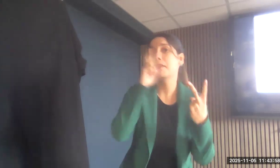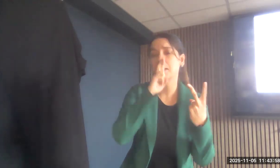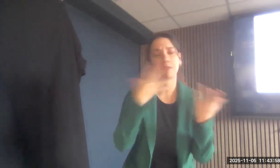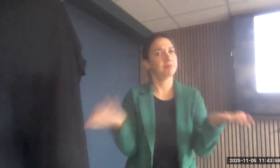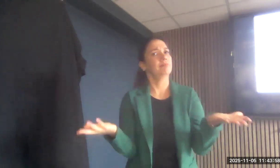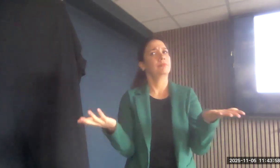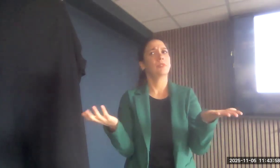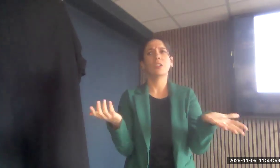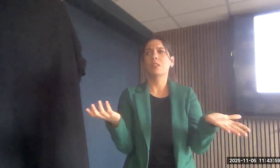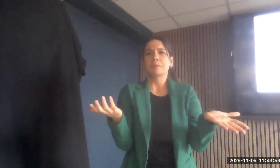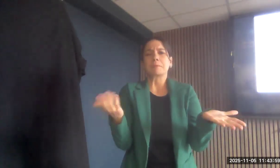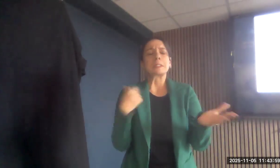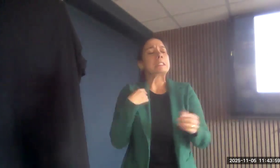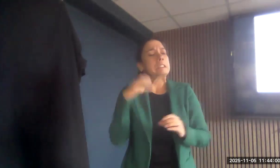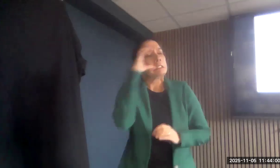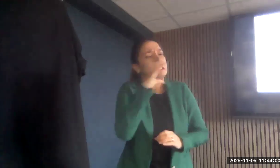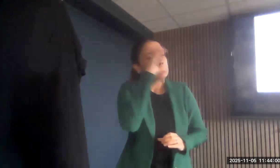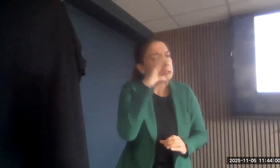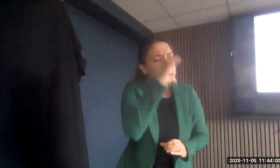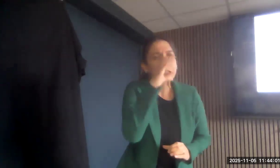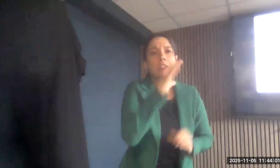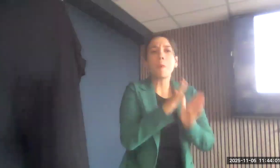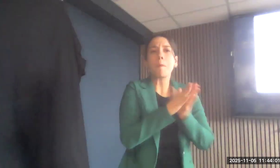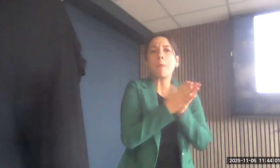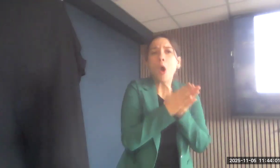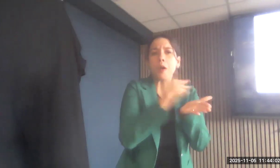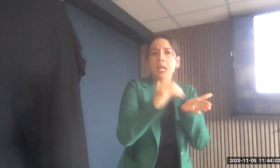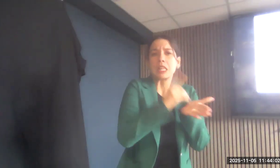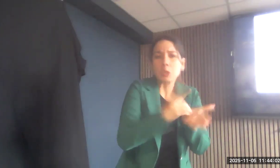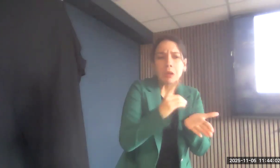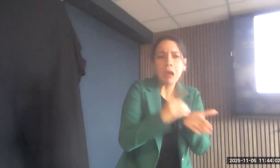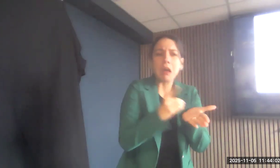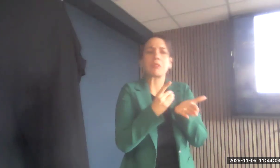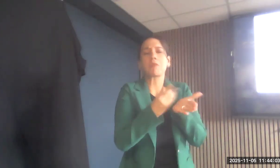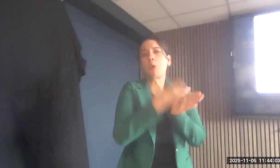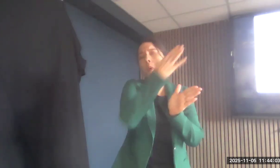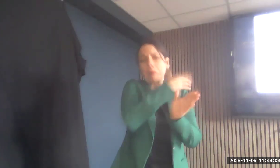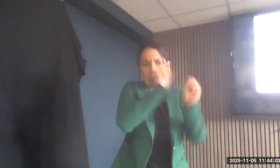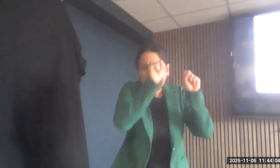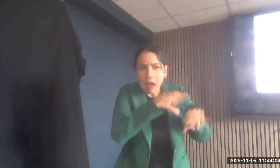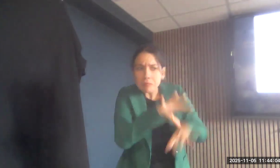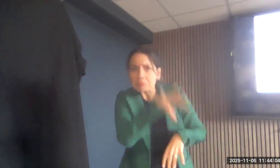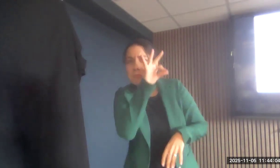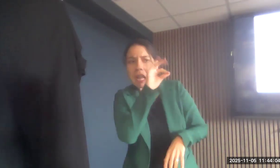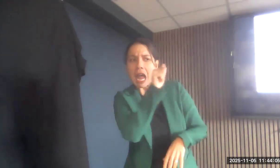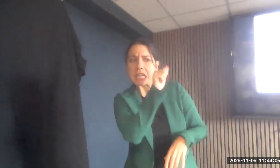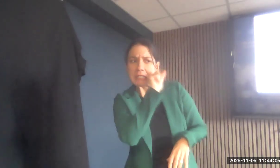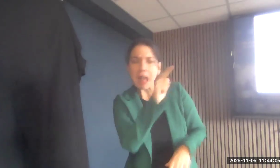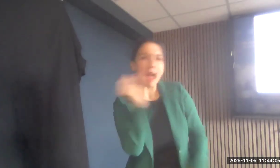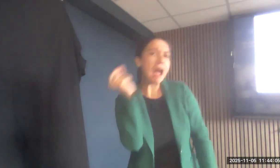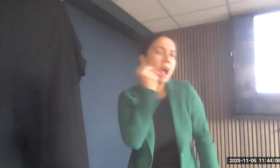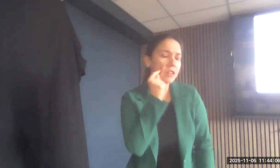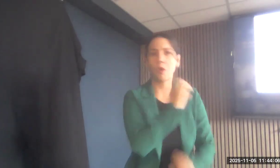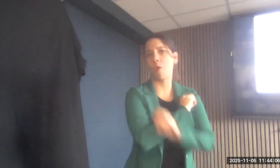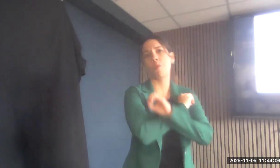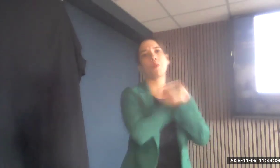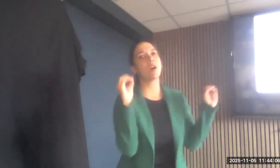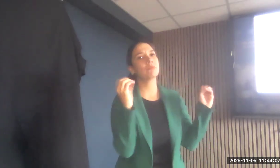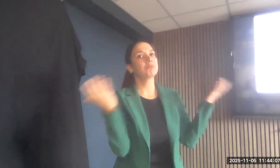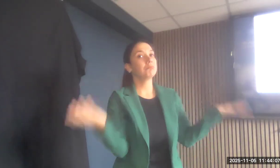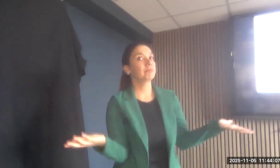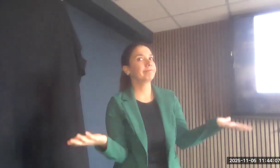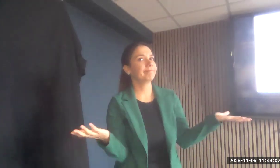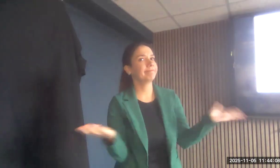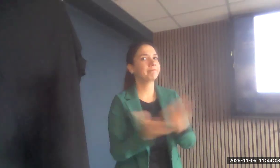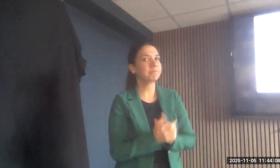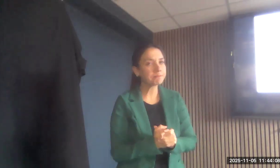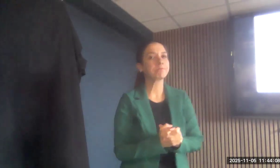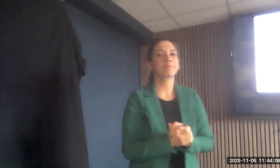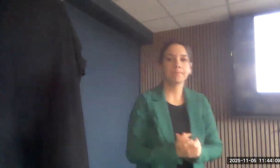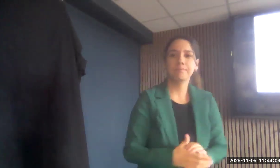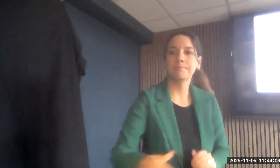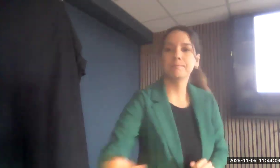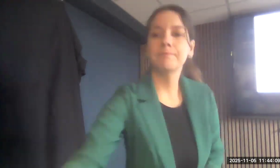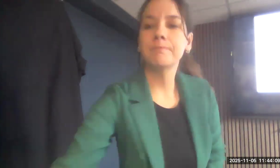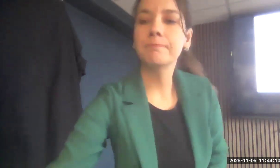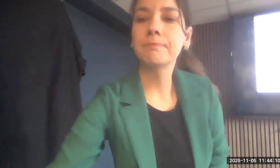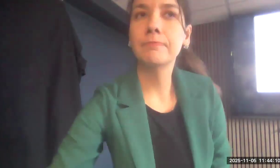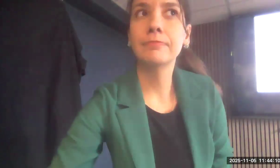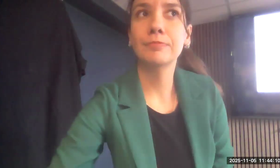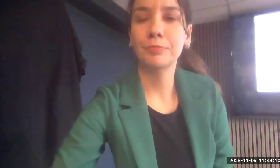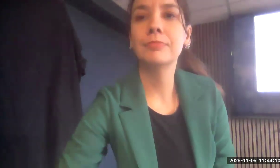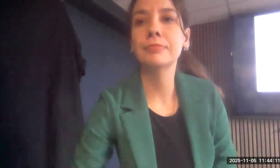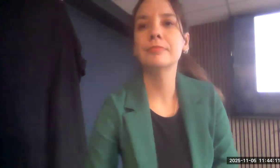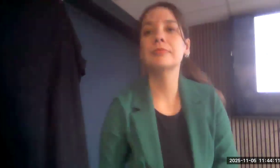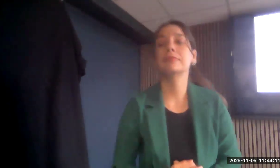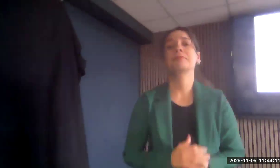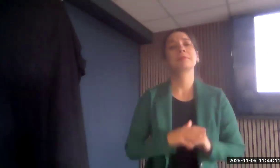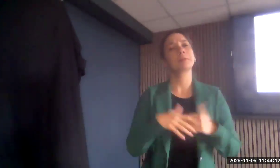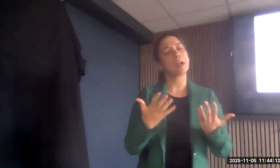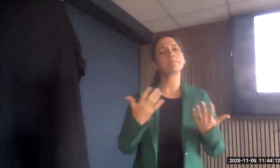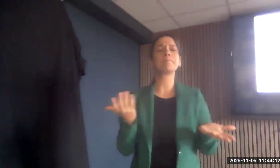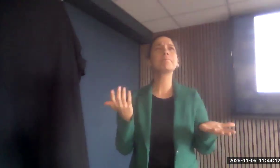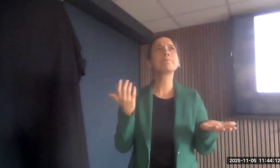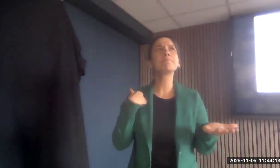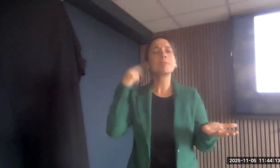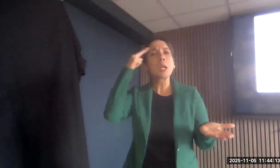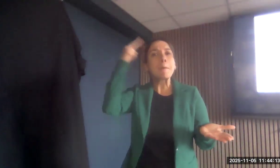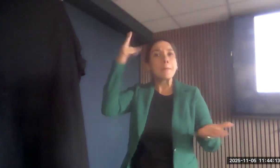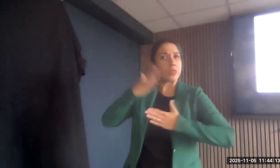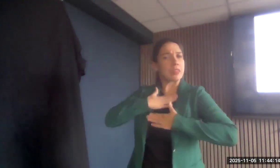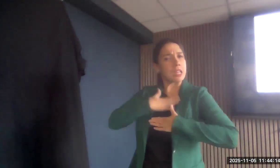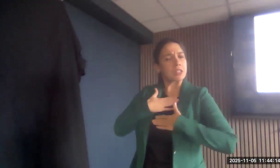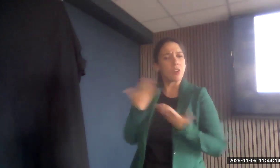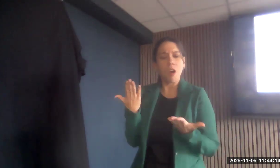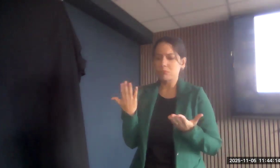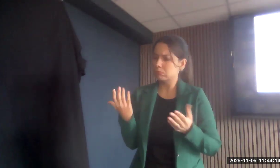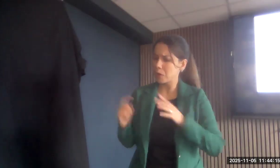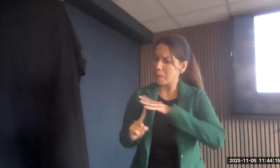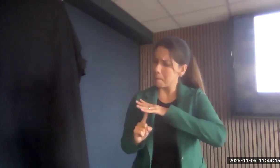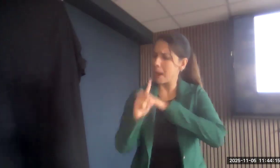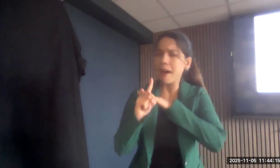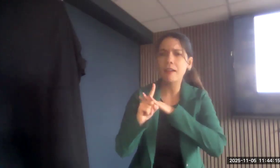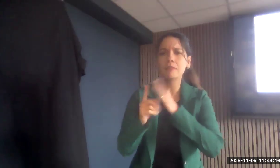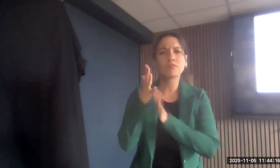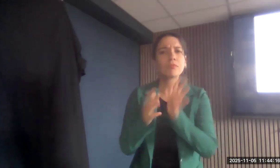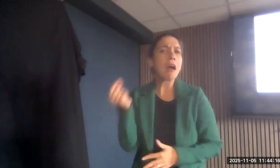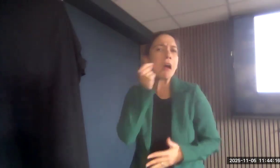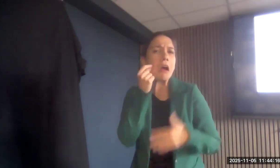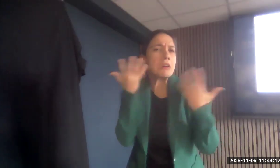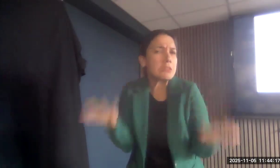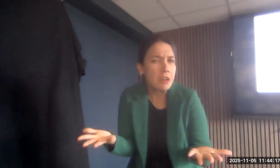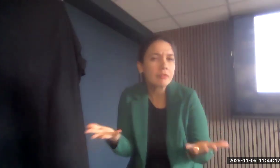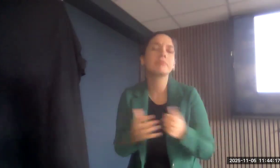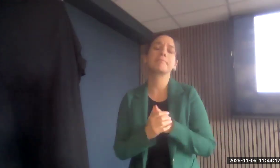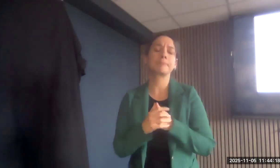This is the second. But again, I've tried to drill down, looking through manual dictionaries, paper dictionaries, to see if there's earlier examples of this sign that we use for RAT, and there don't seem to be.